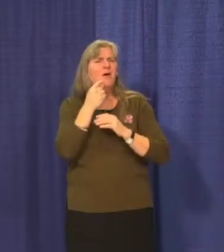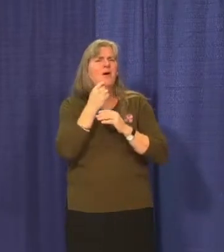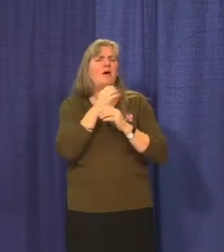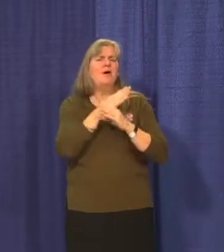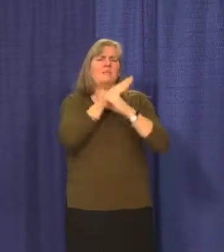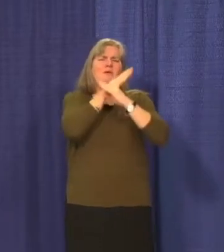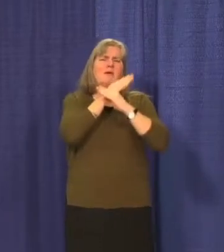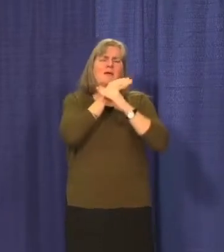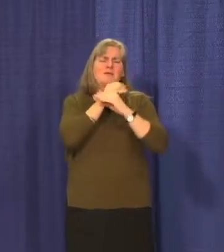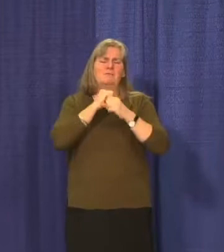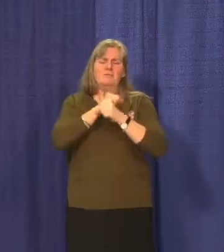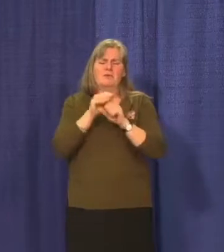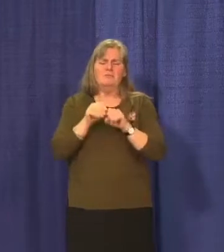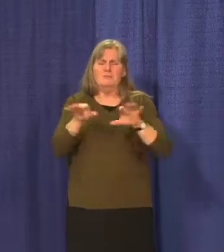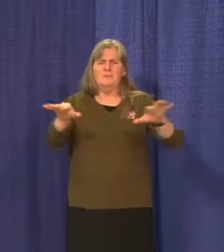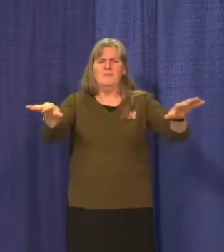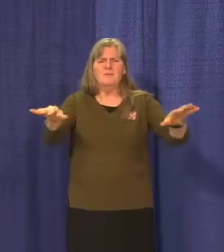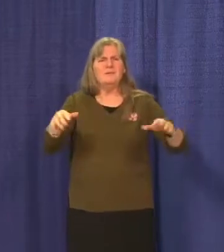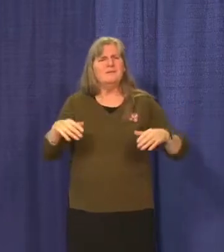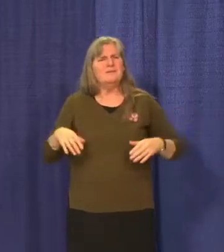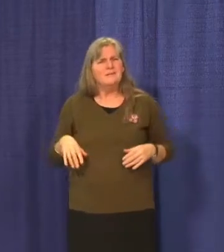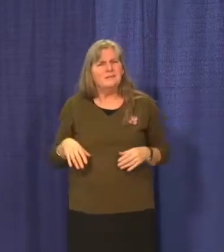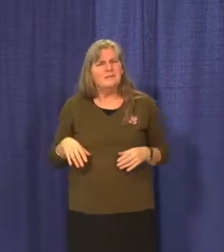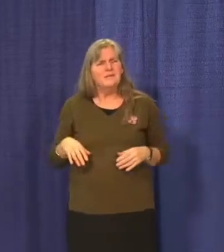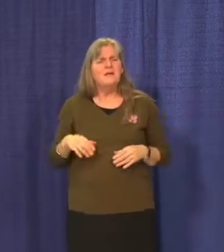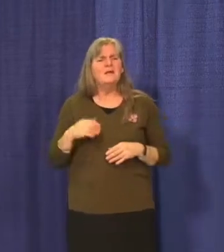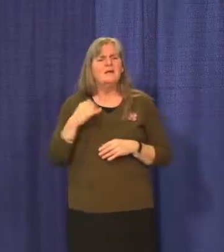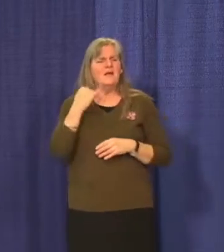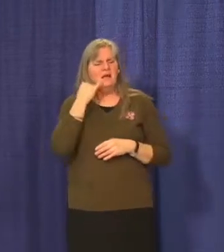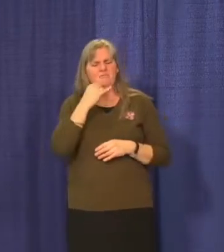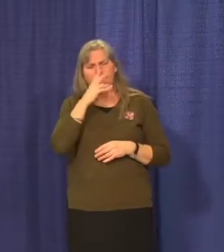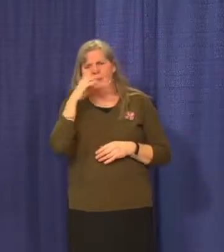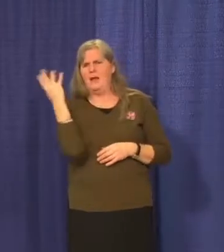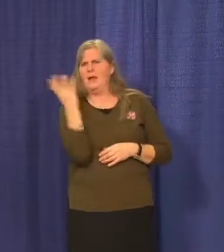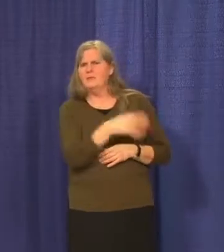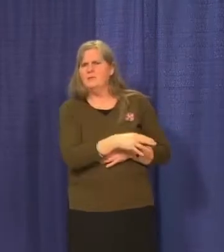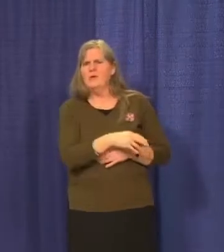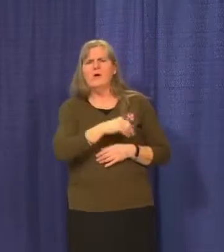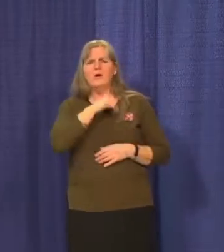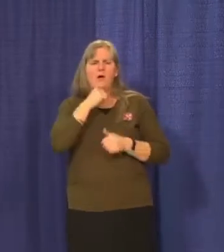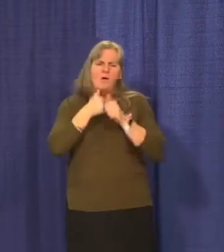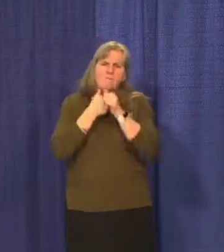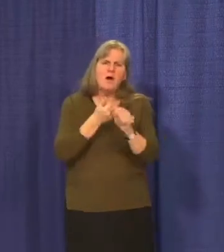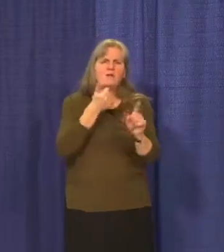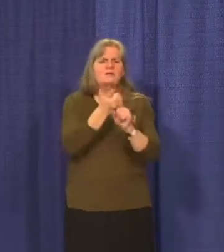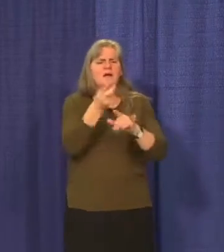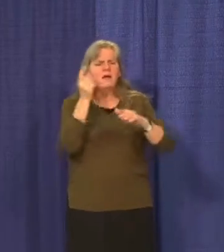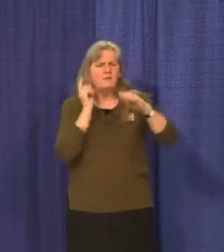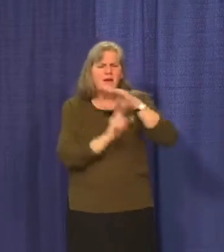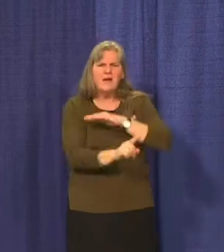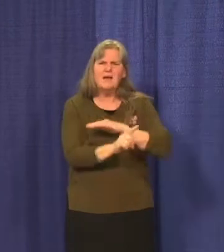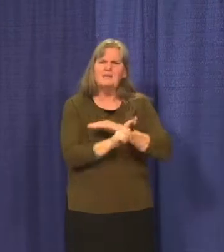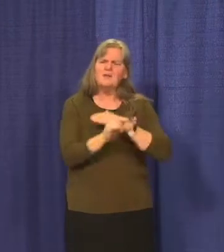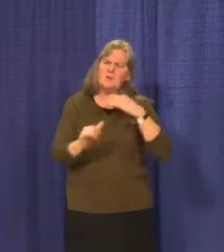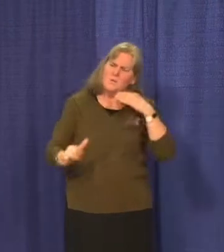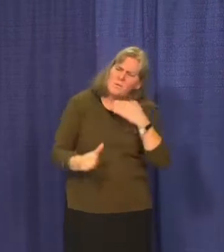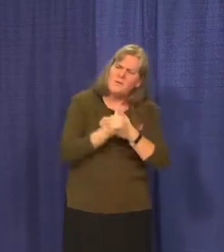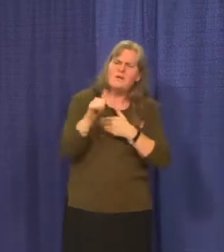territory. When you failed to self isolate, you put your friends, your neighbours, your colleagues and